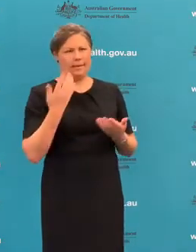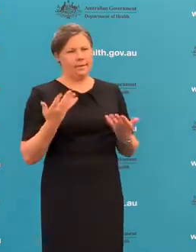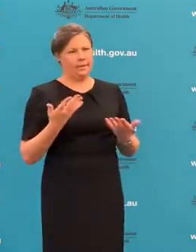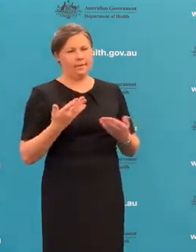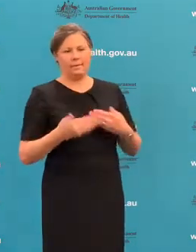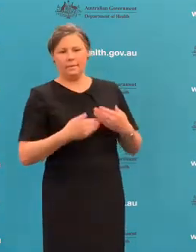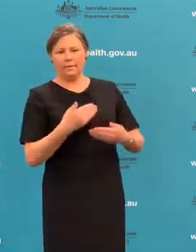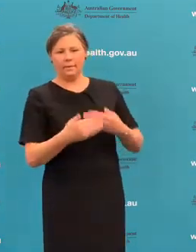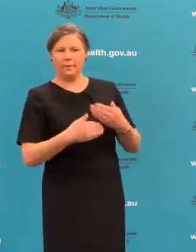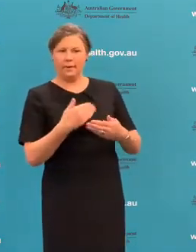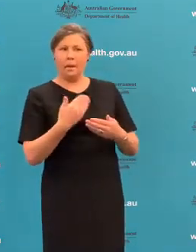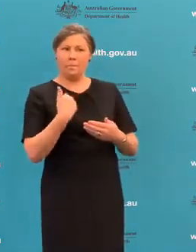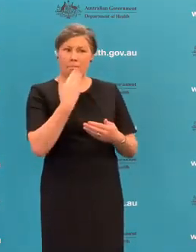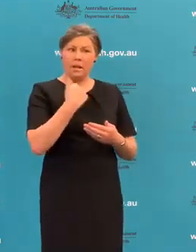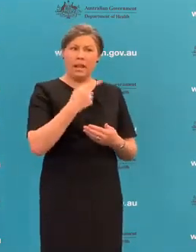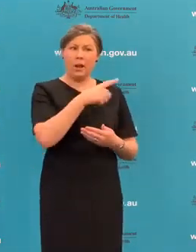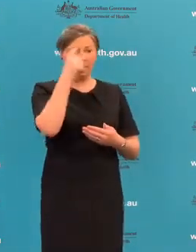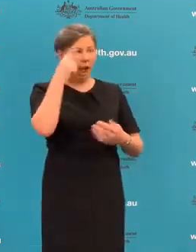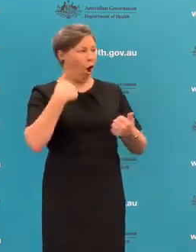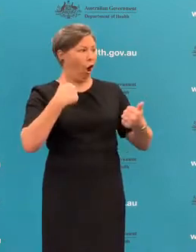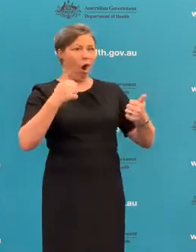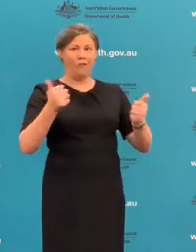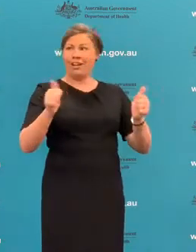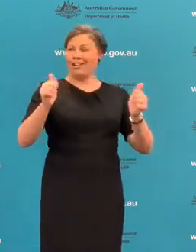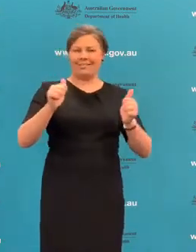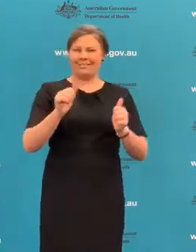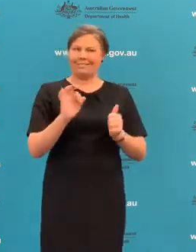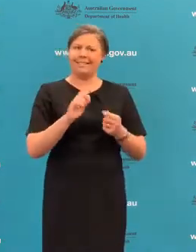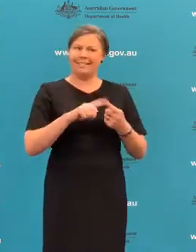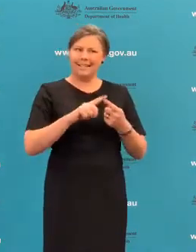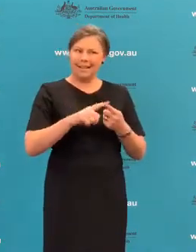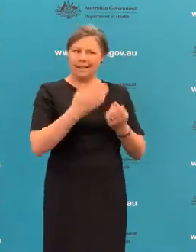still be adhering to the restrictions and getting tested as required.